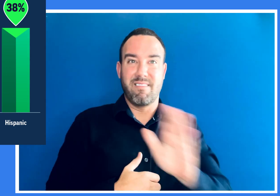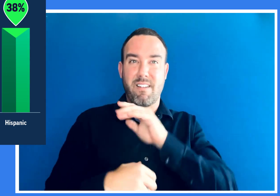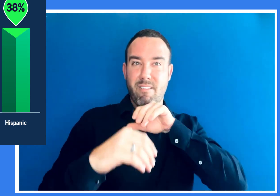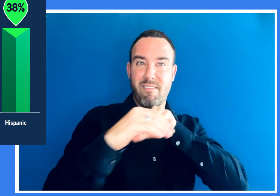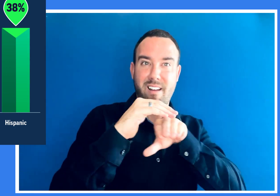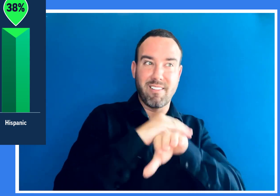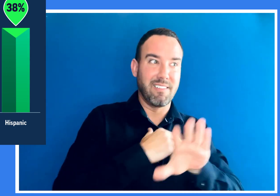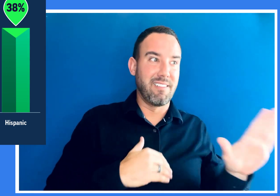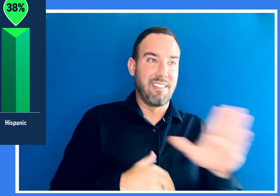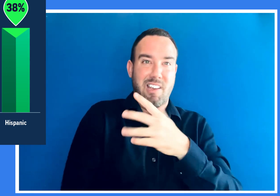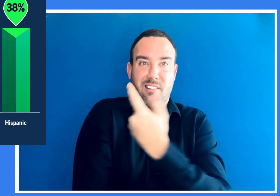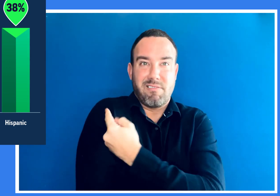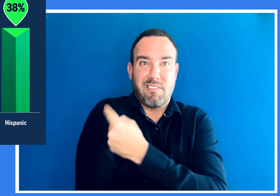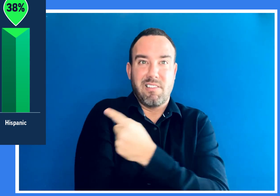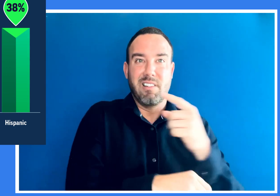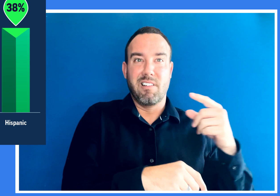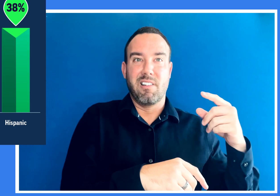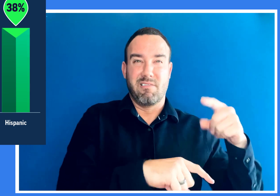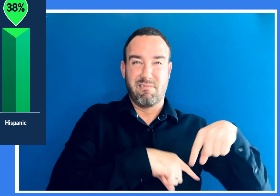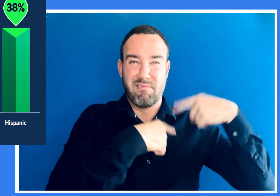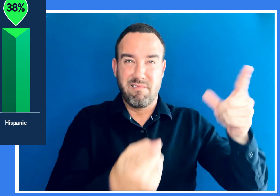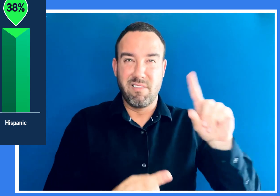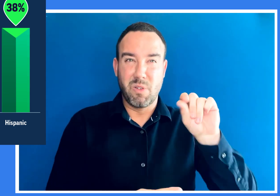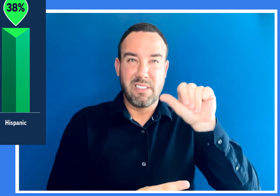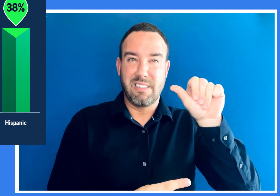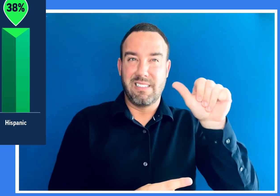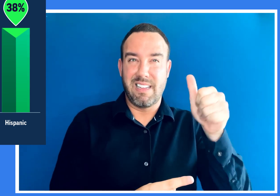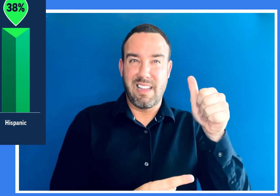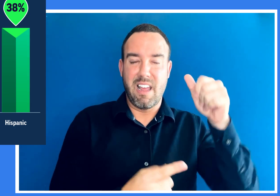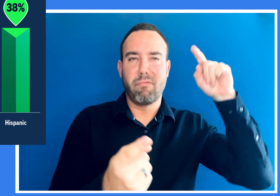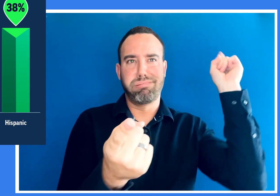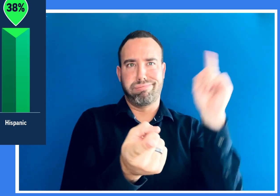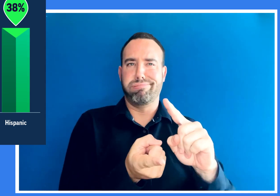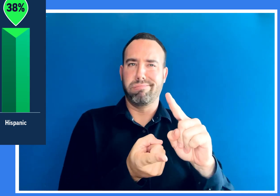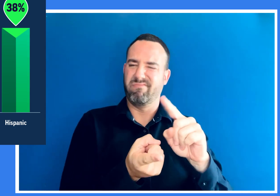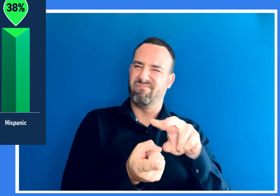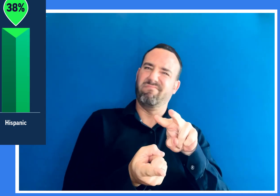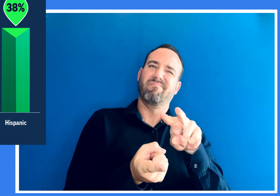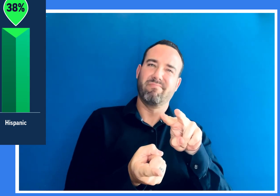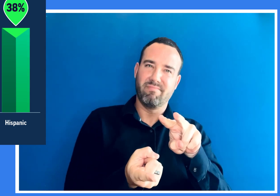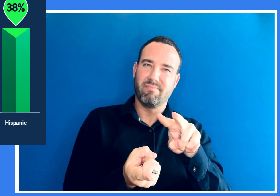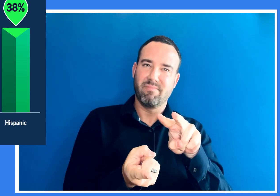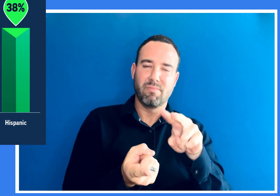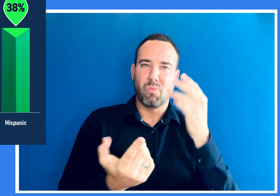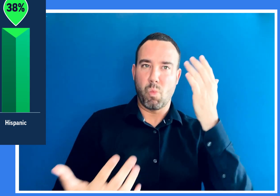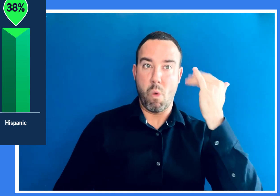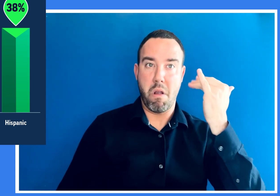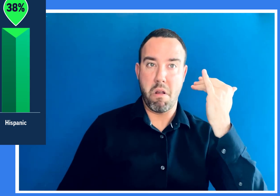since 2010 compared to other racial and ethnic groups. There are many reasons for this.